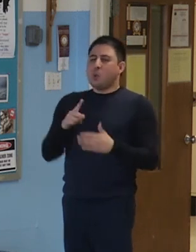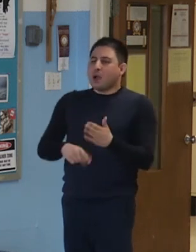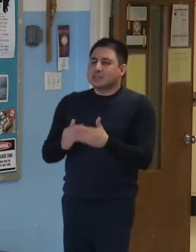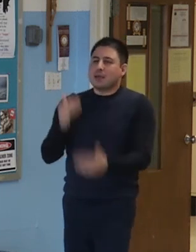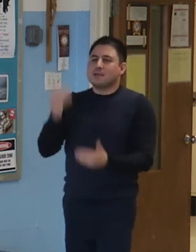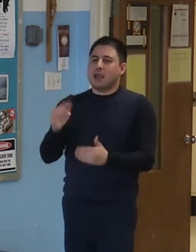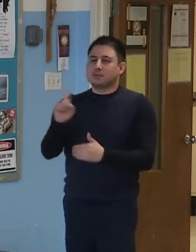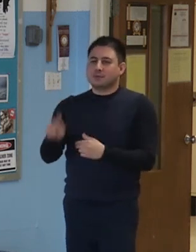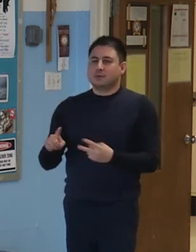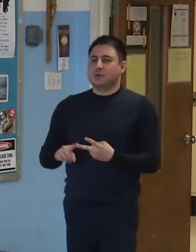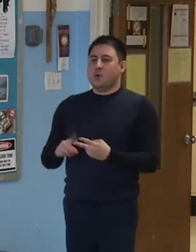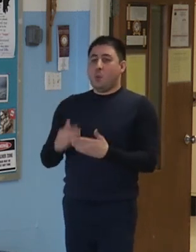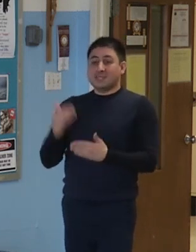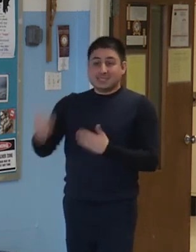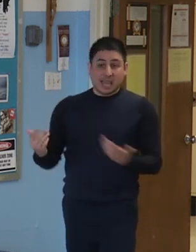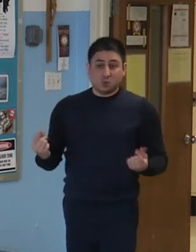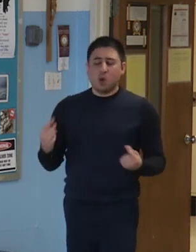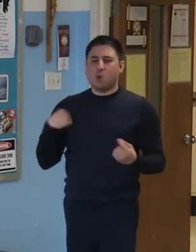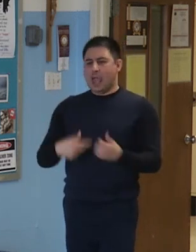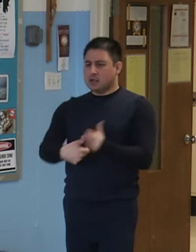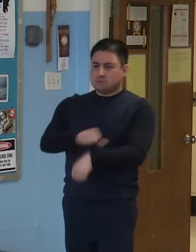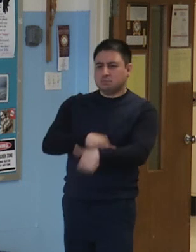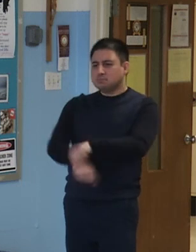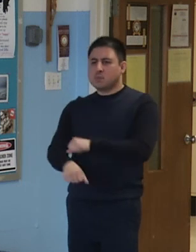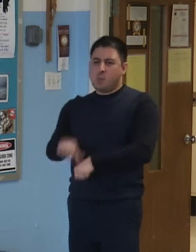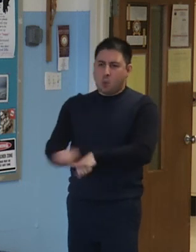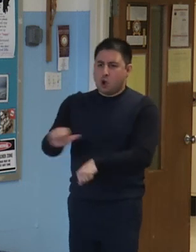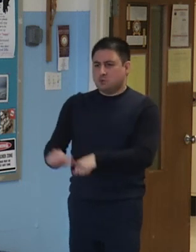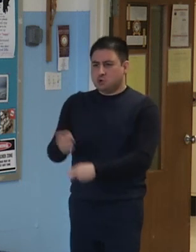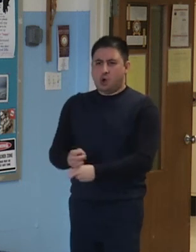What's next is we need to roll up our sleeves and dig into this and find all